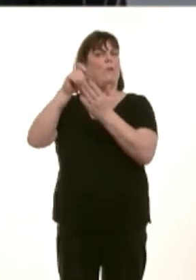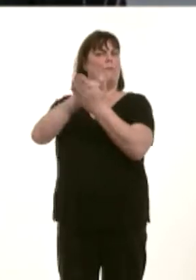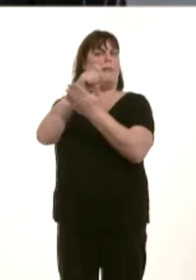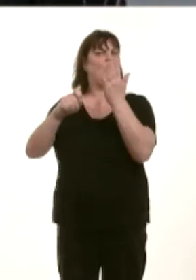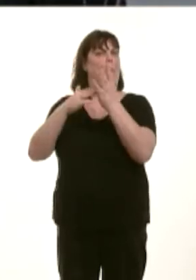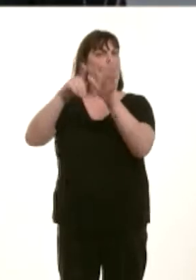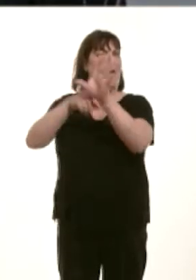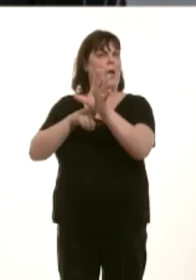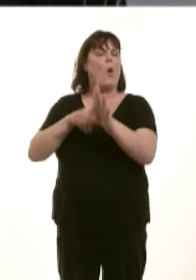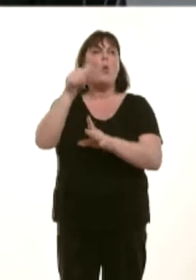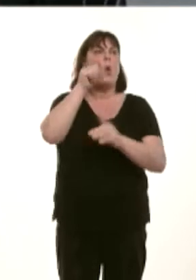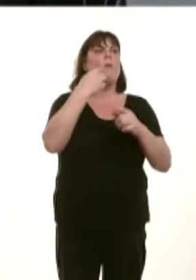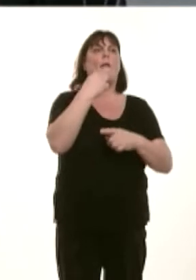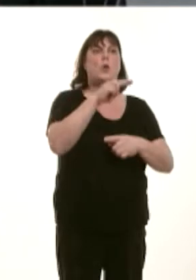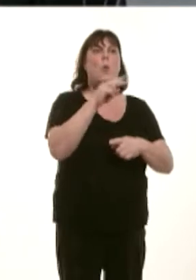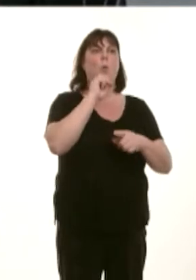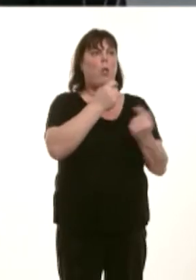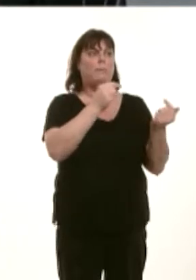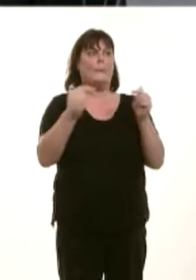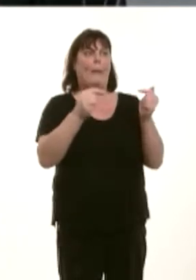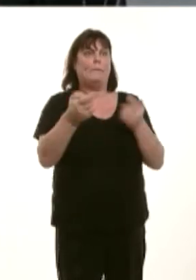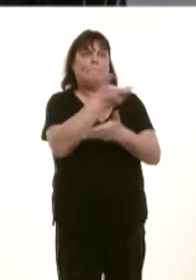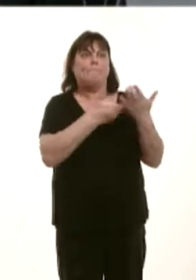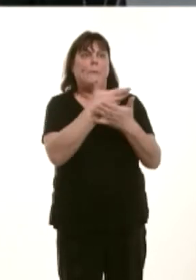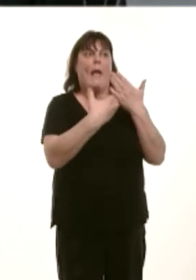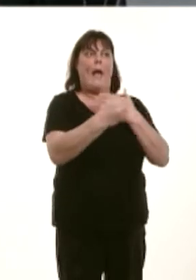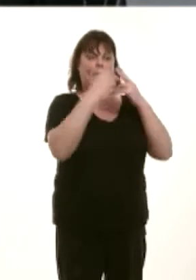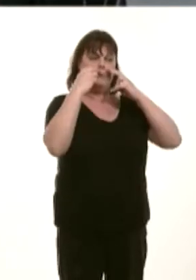We know, of course, that there are challenges facing the sector, and I’m sure that every